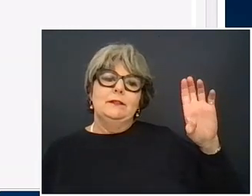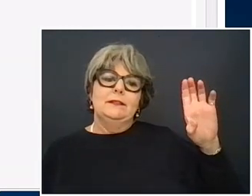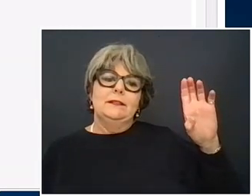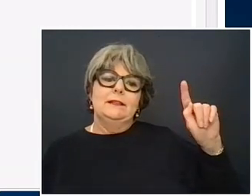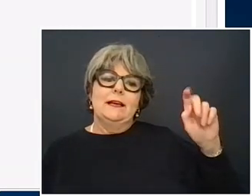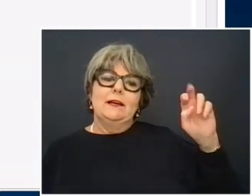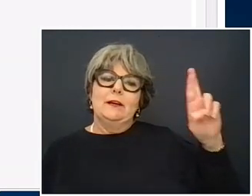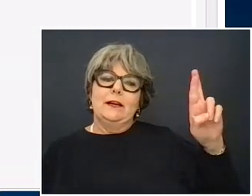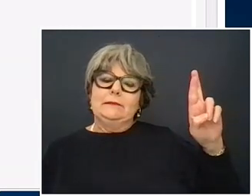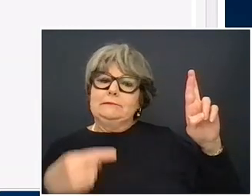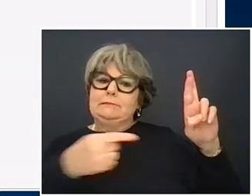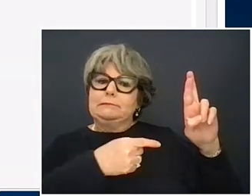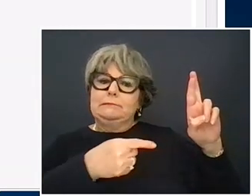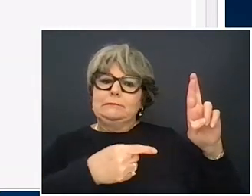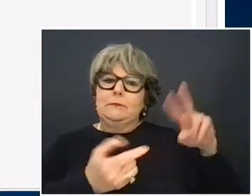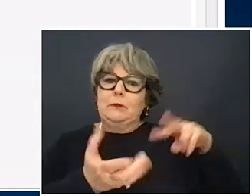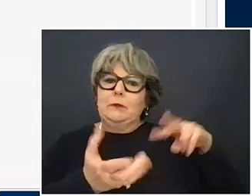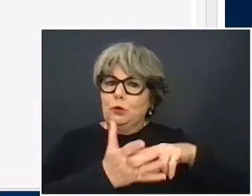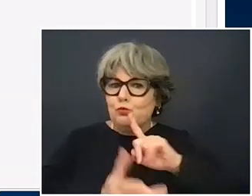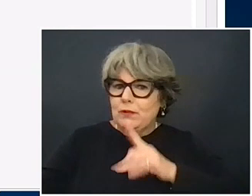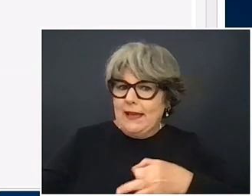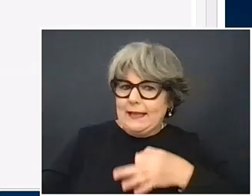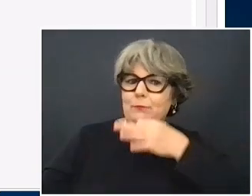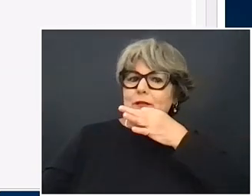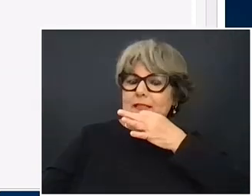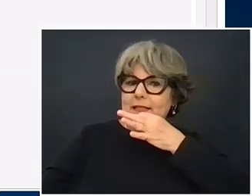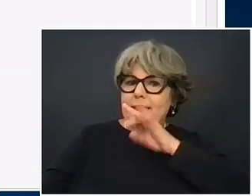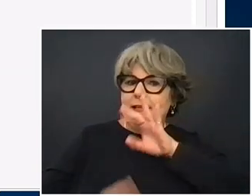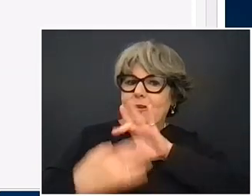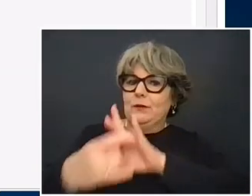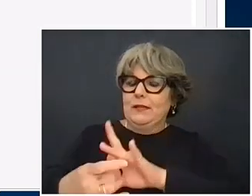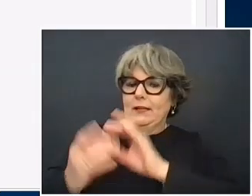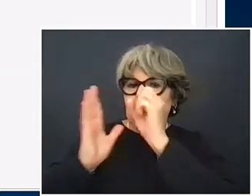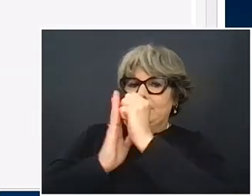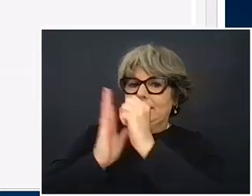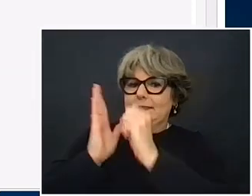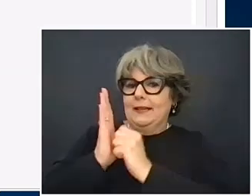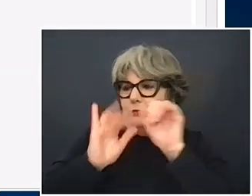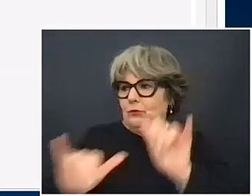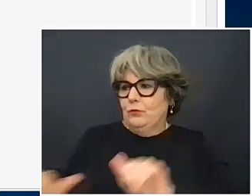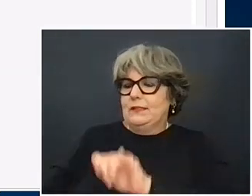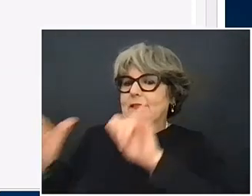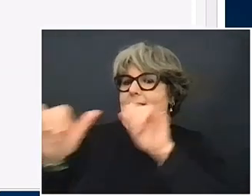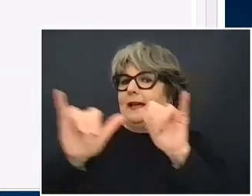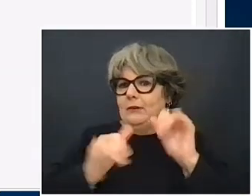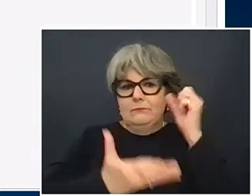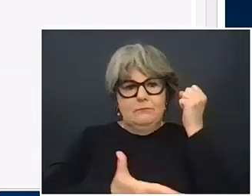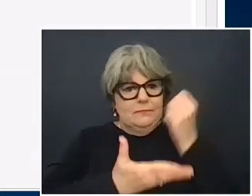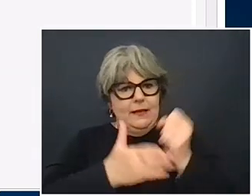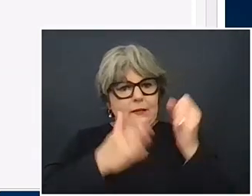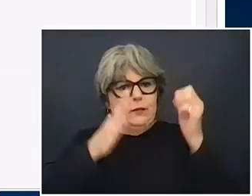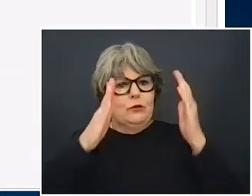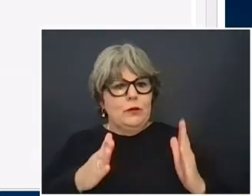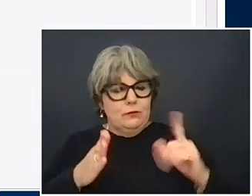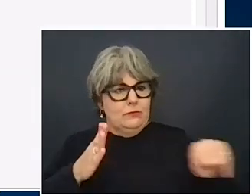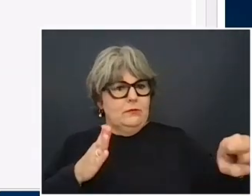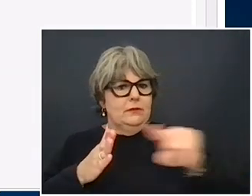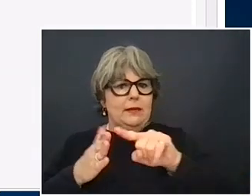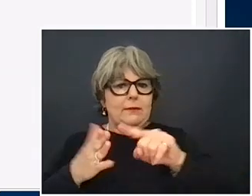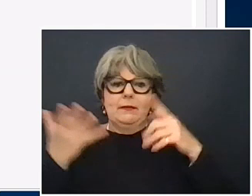really have expertise that relates to the statutory standards that accreditors have to enforce. It may be someone with